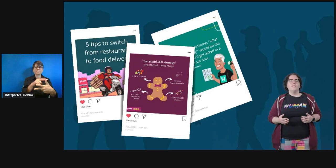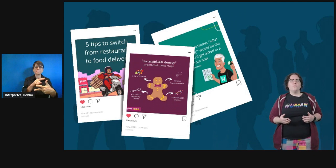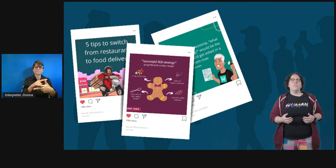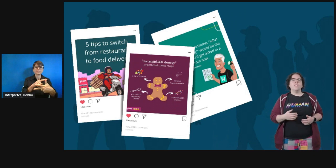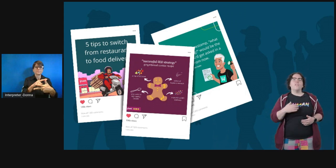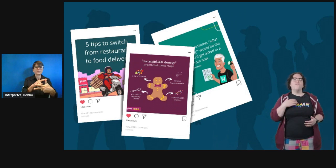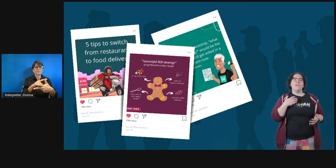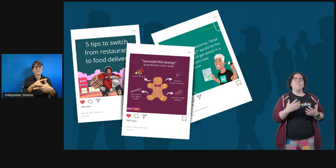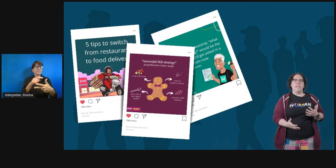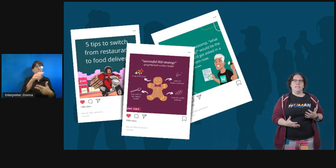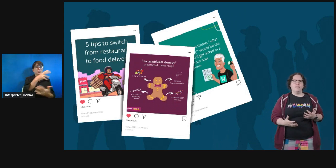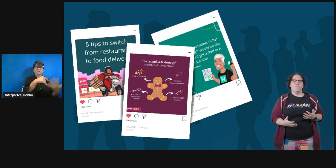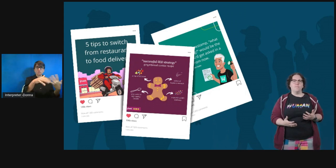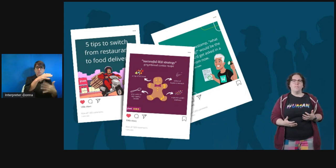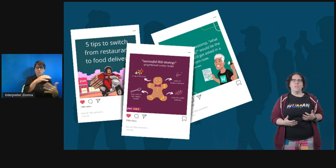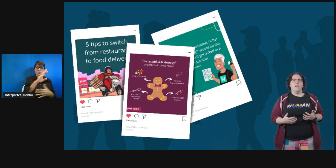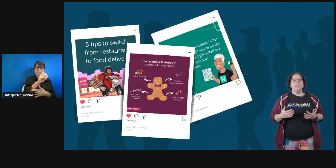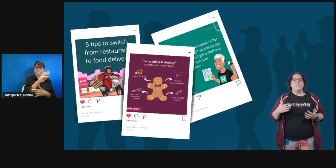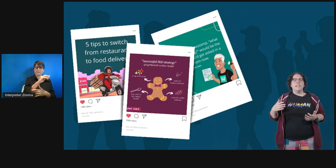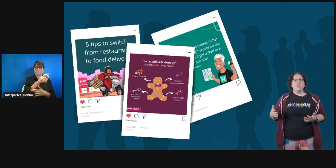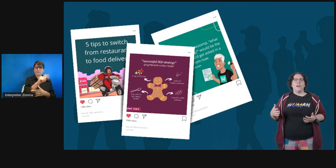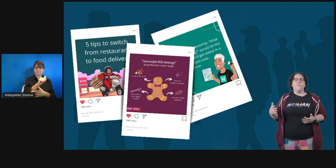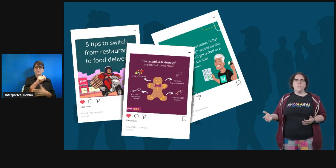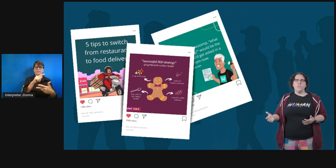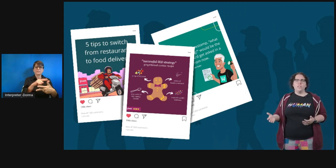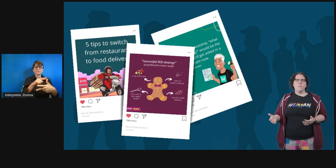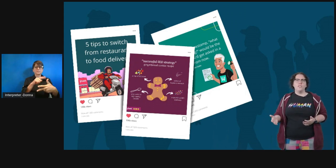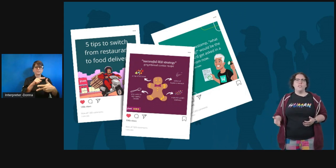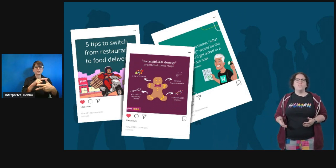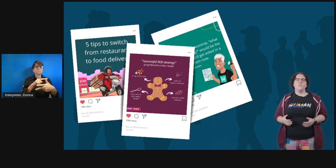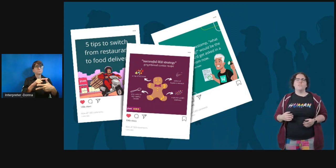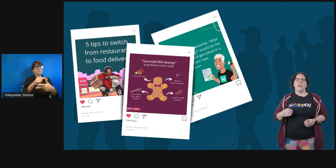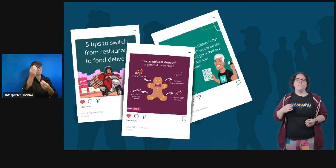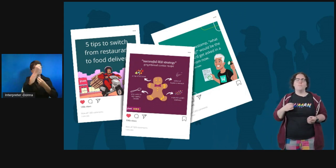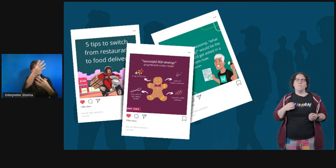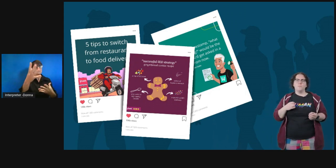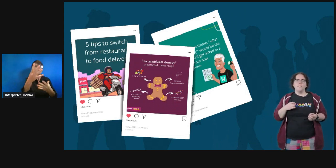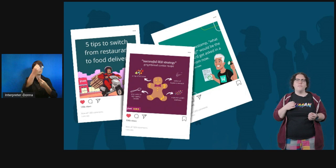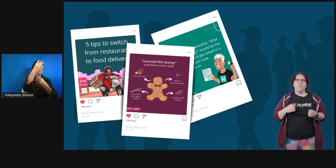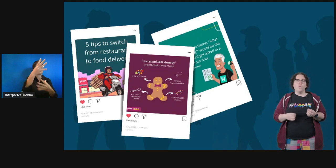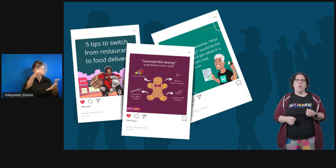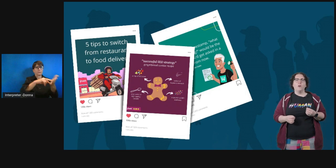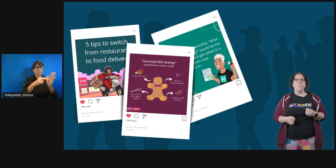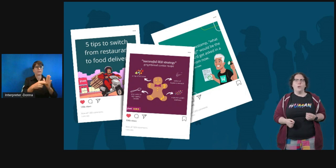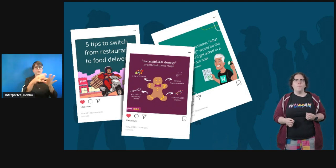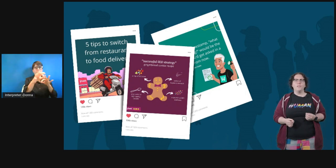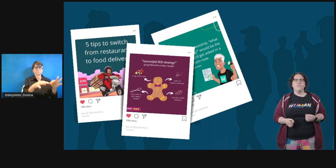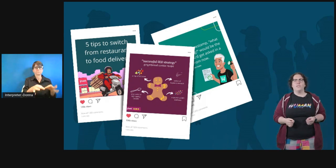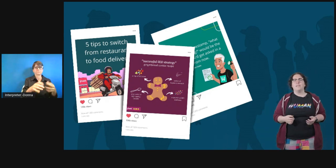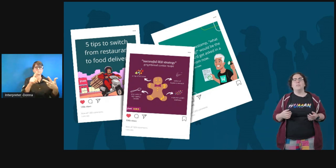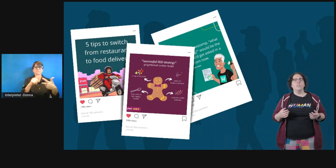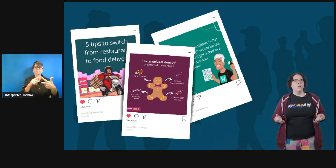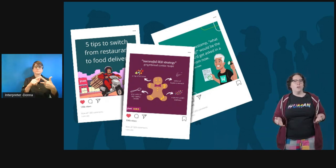These are the ones that convey meaning. Next you have functional images. Those have a specific role or purpose, for example, a logo.